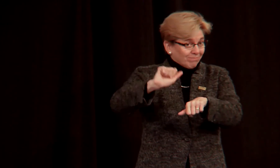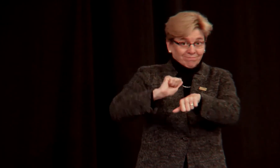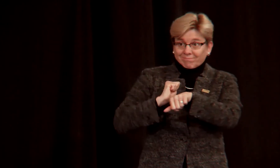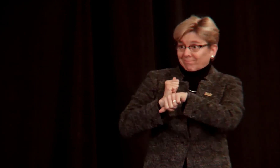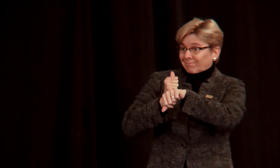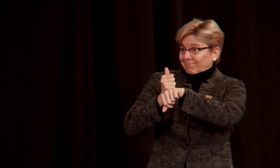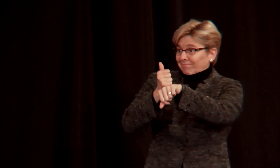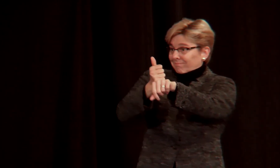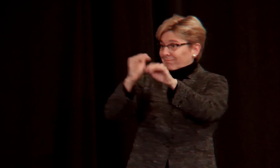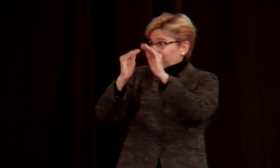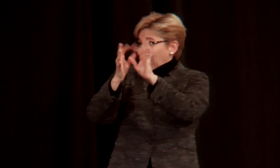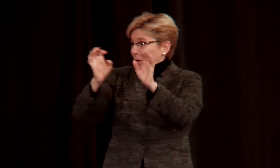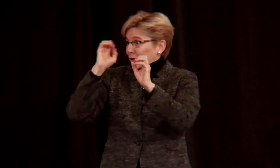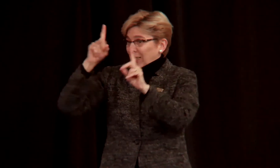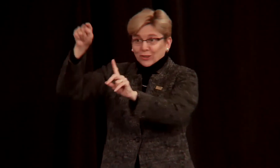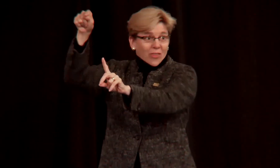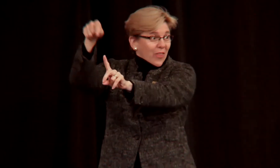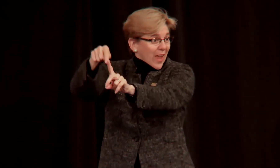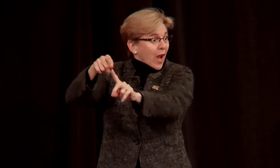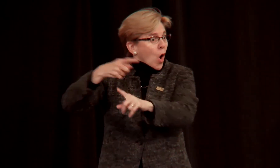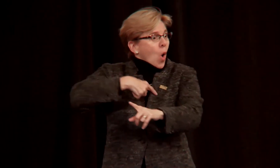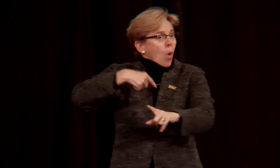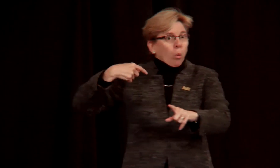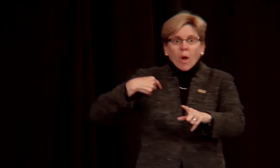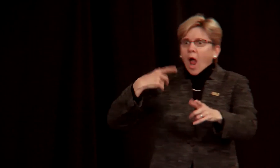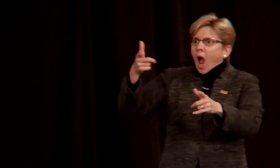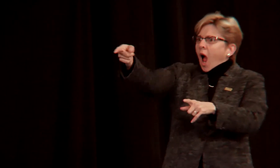She was working at the Indiana School for the Deaf and was working to